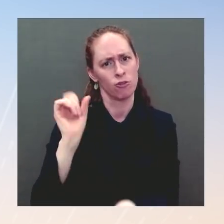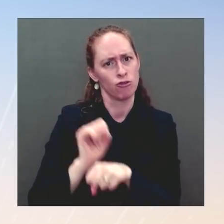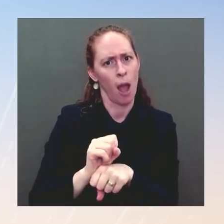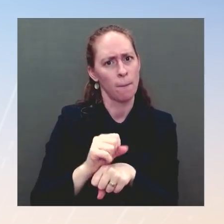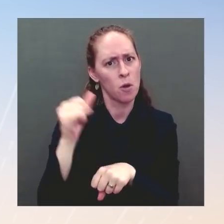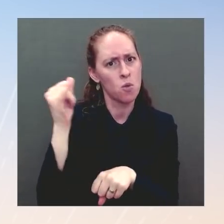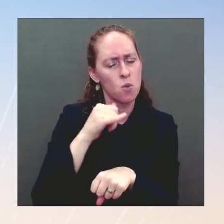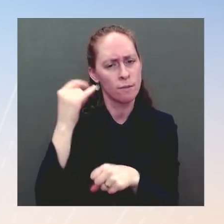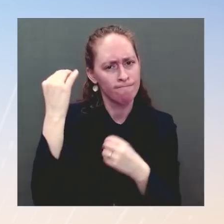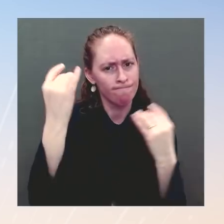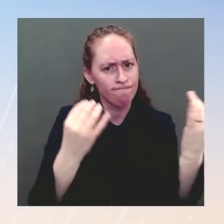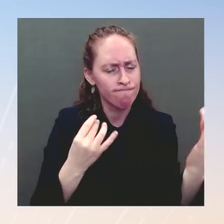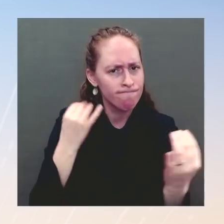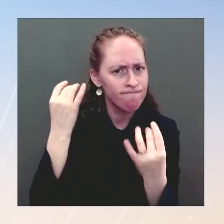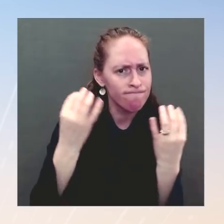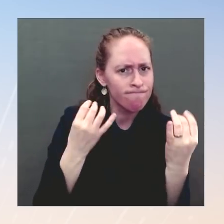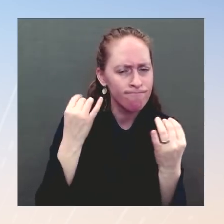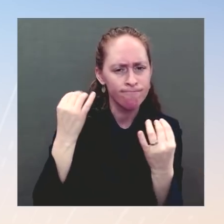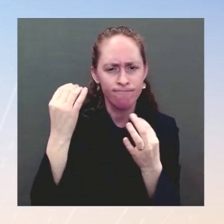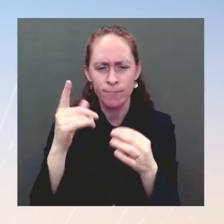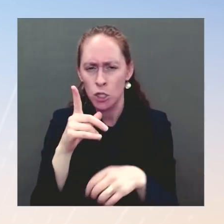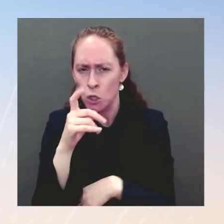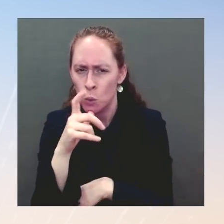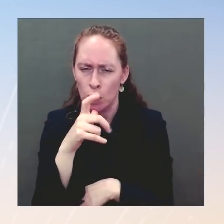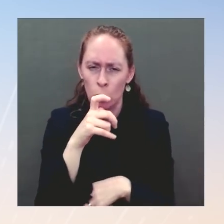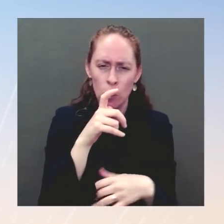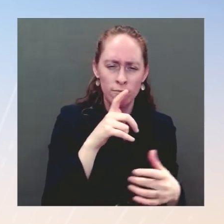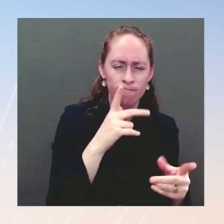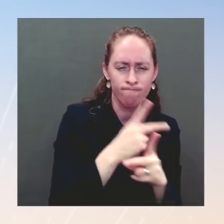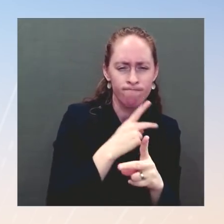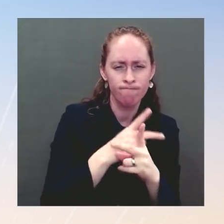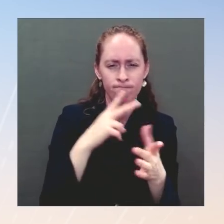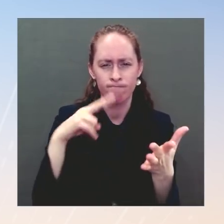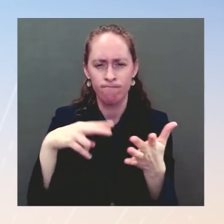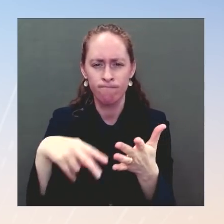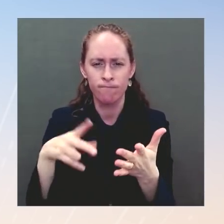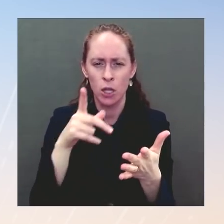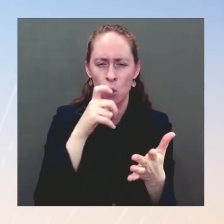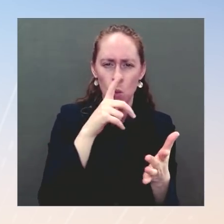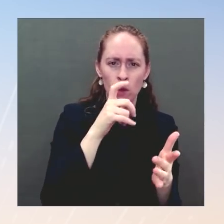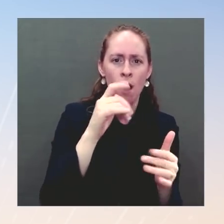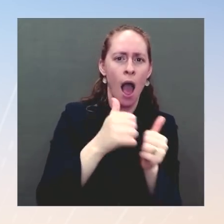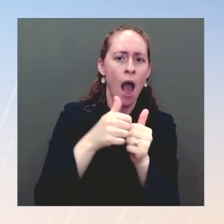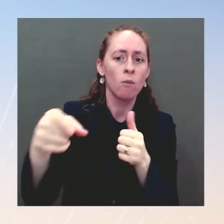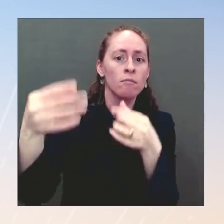but also reviewing cases and engaging very closely with an internal team on this process.